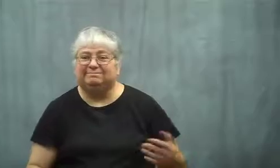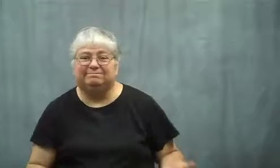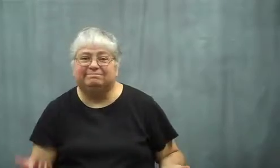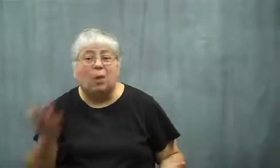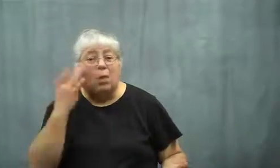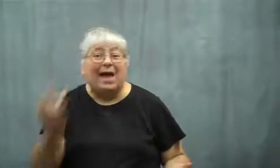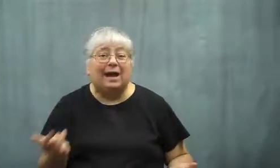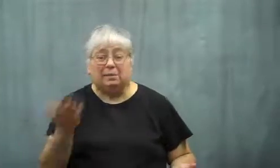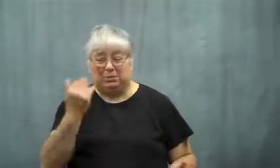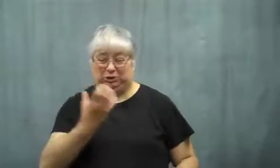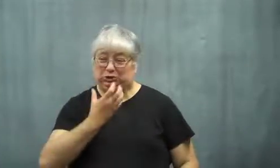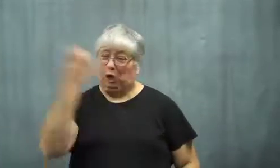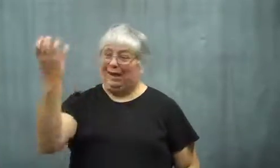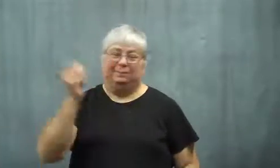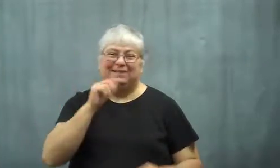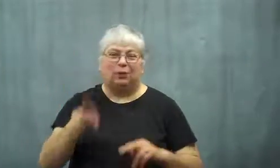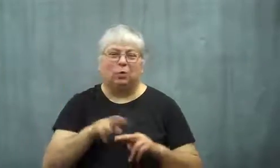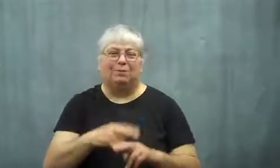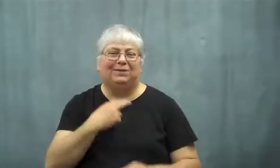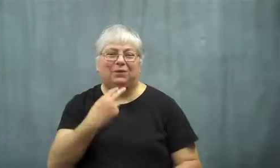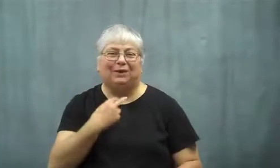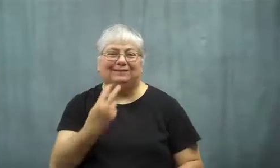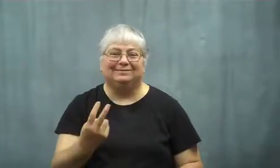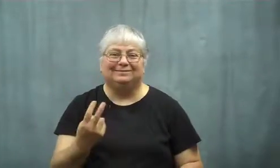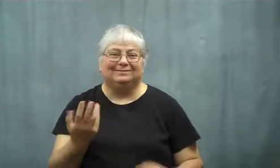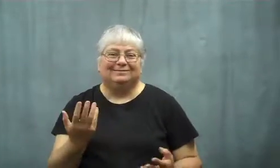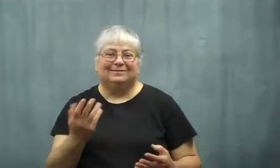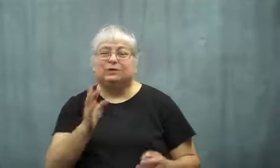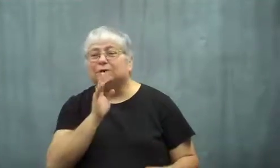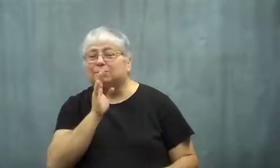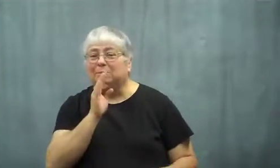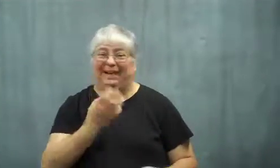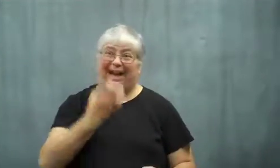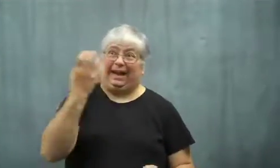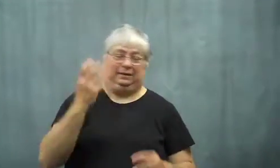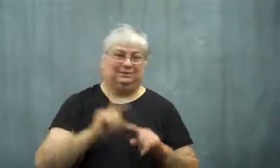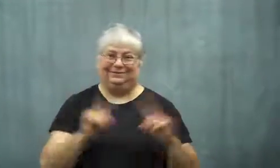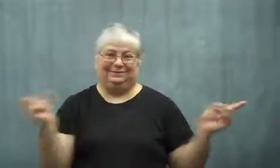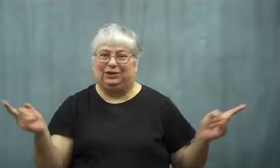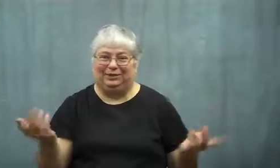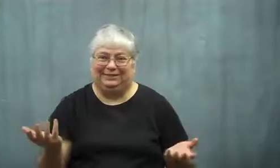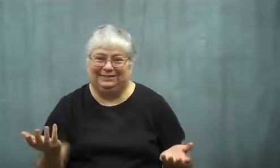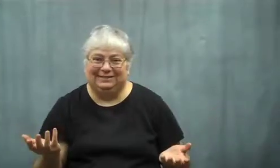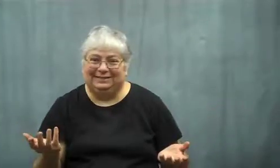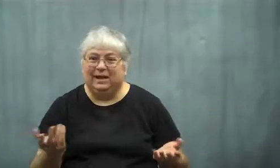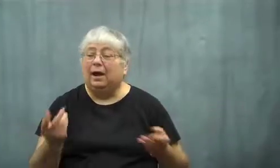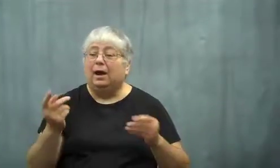A scream is not the same as a normal tone of voice. Screaming and talking are two different things.